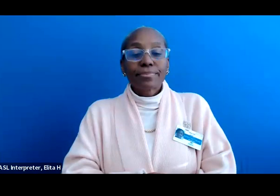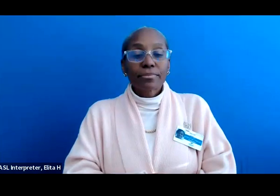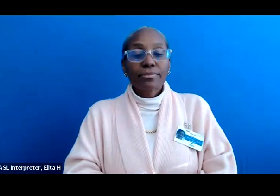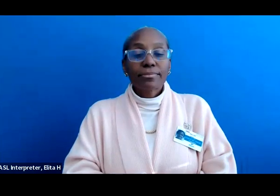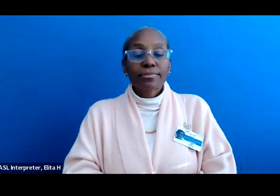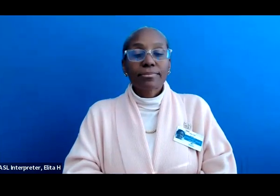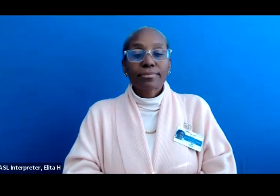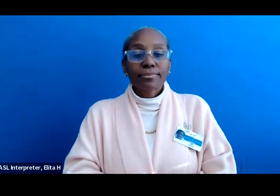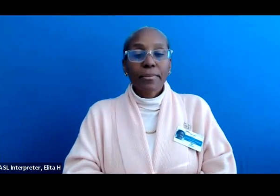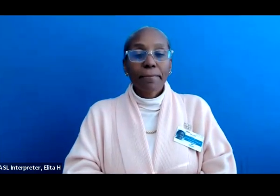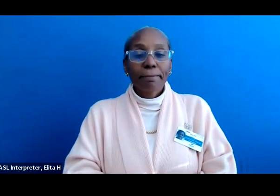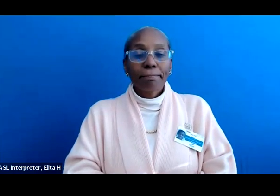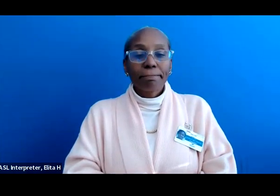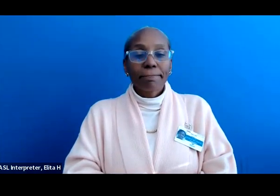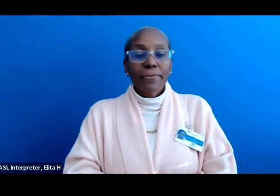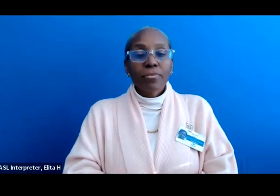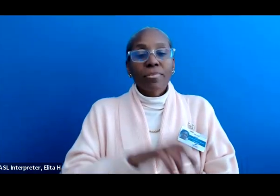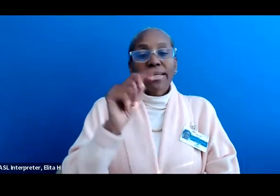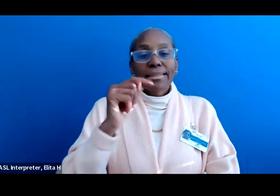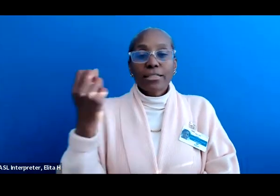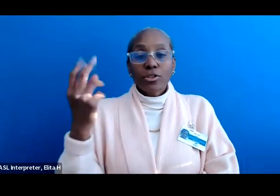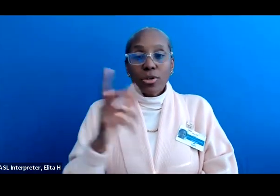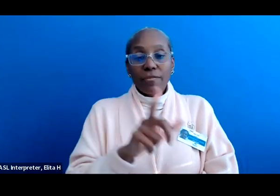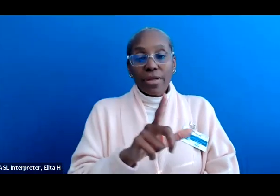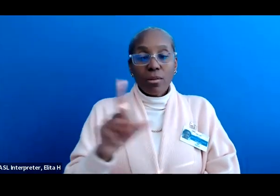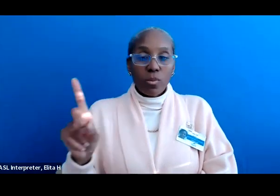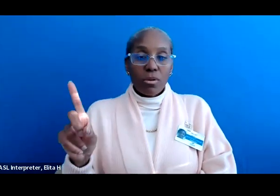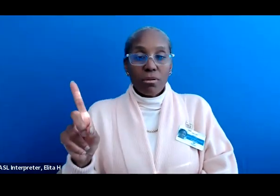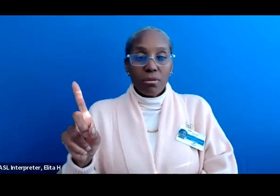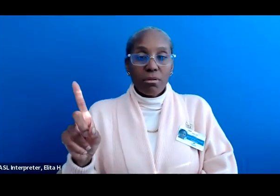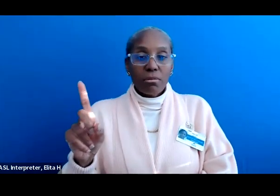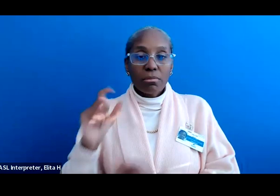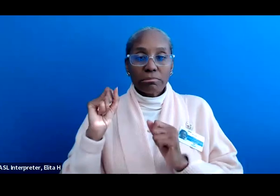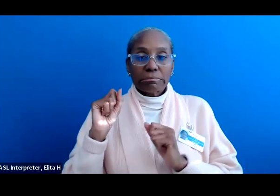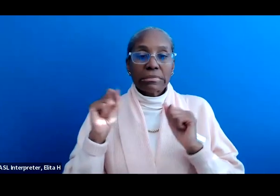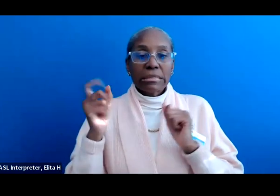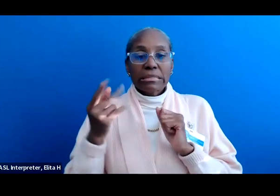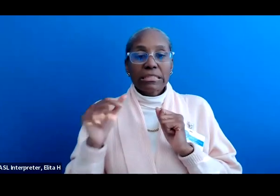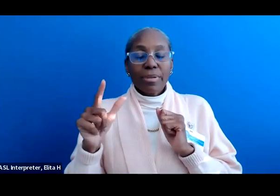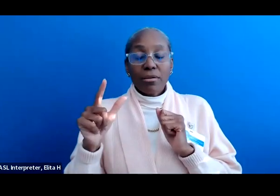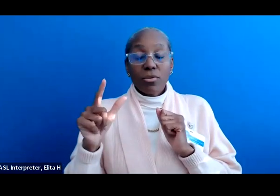They've had a T12 L1, spinal cord injury for 18 years.